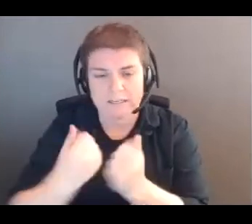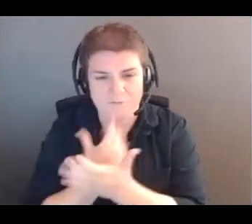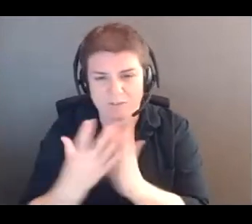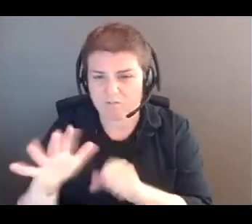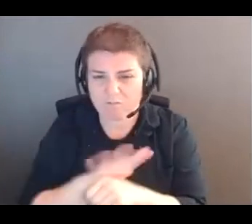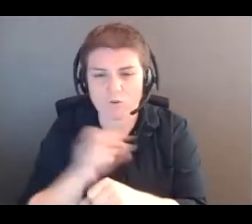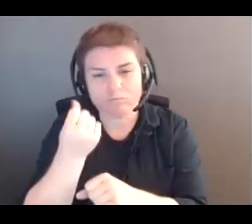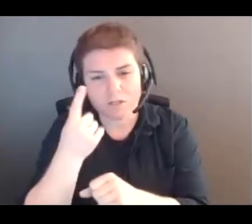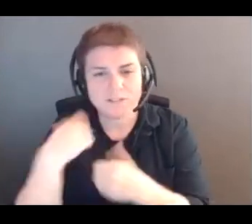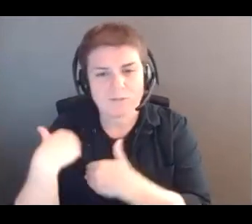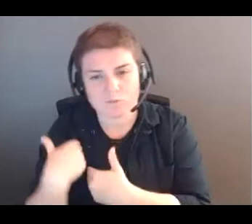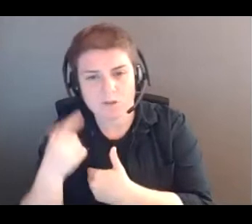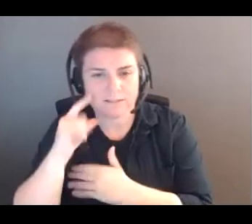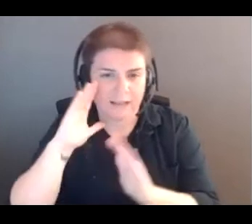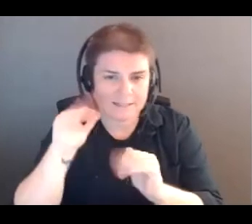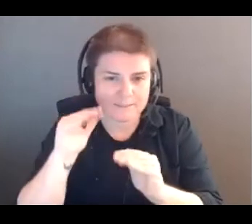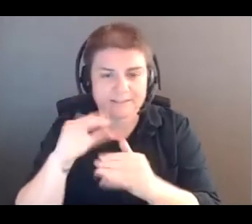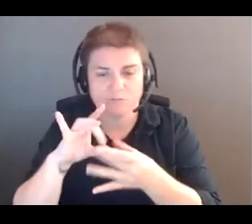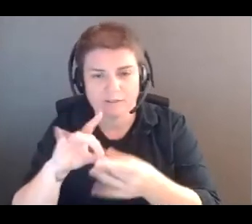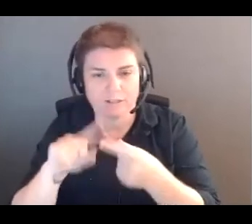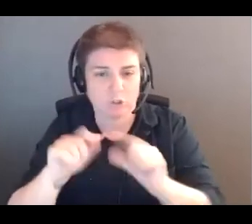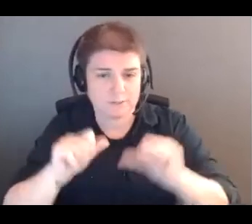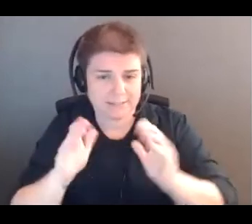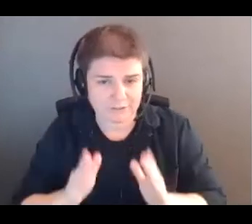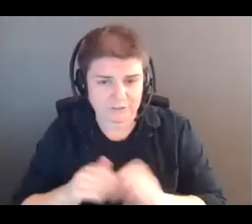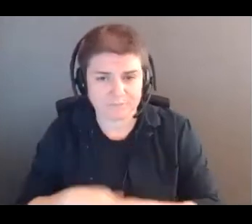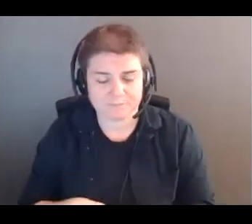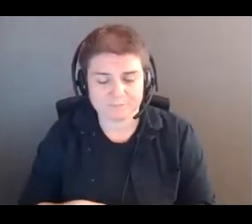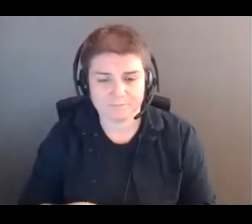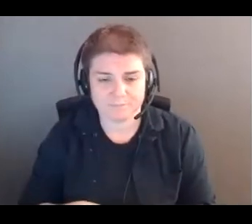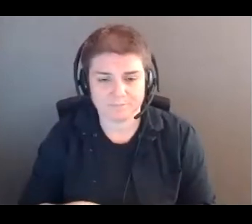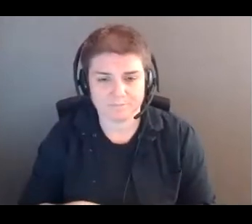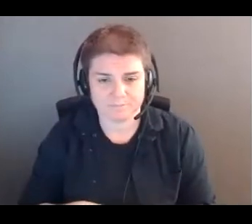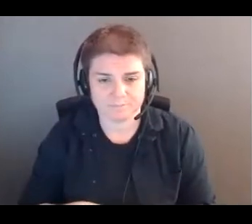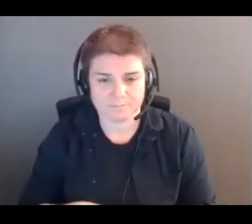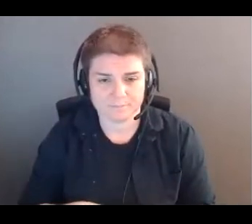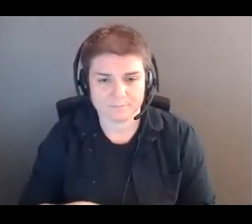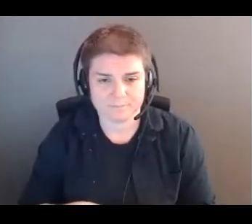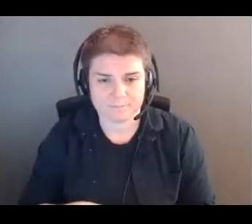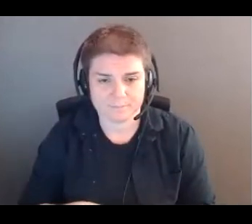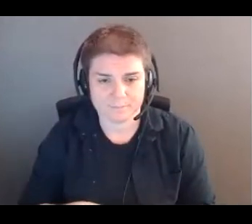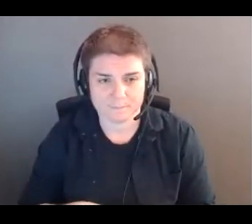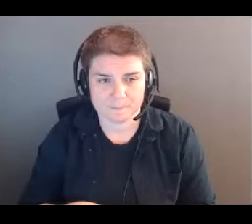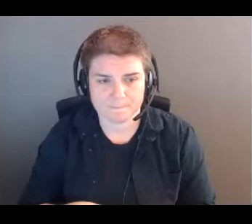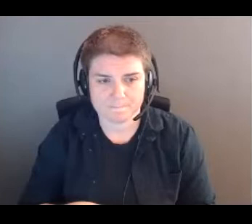and expectations that assessors are asked to commit to. Notifications for this program